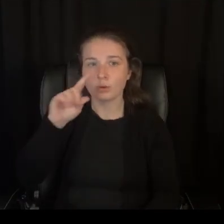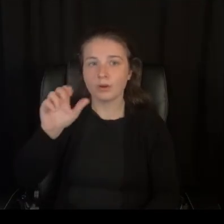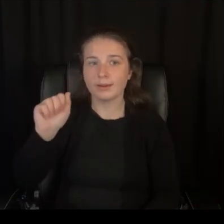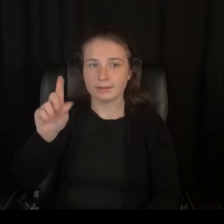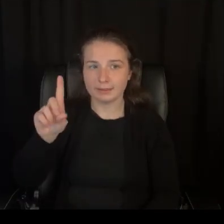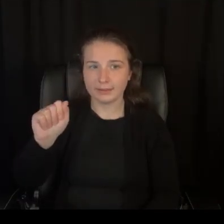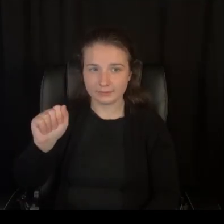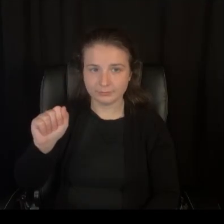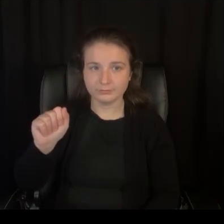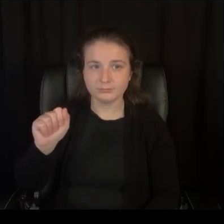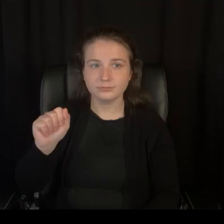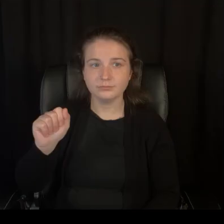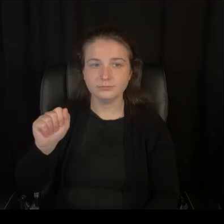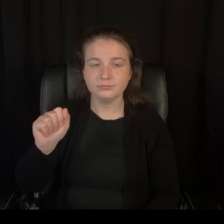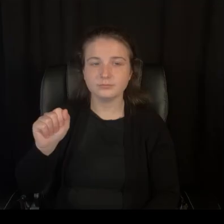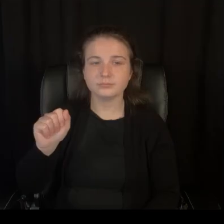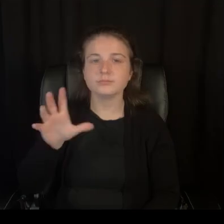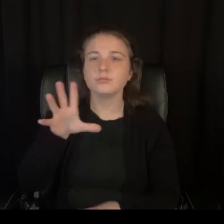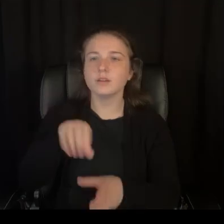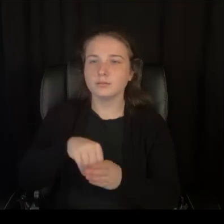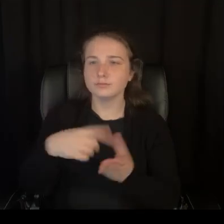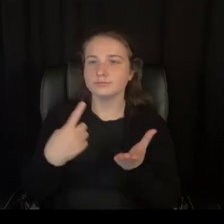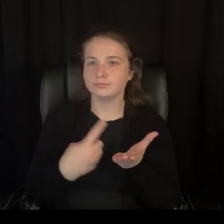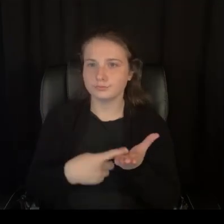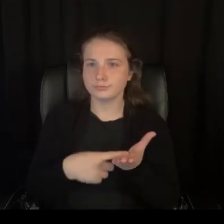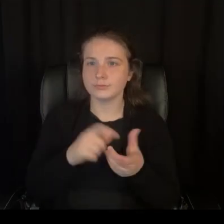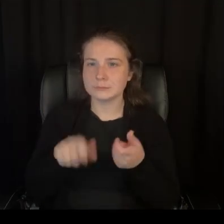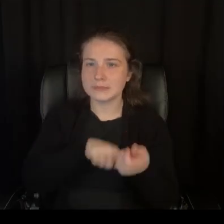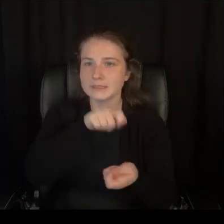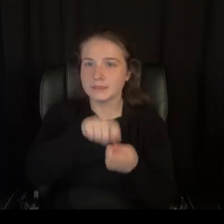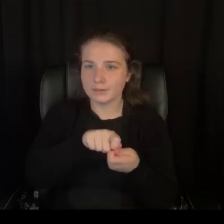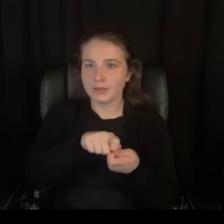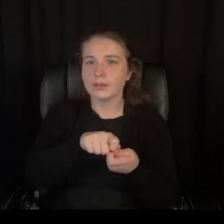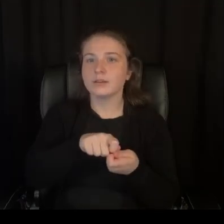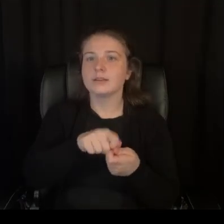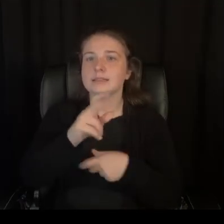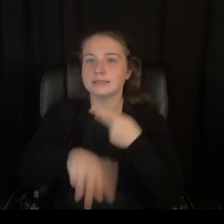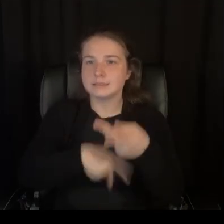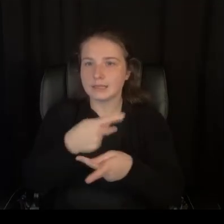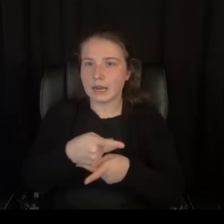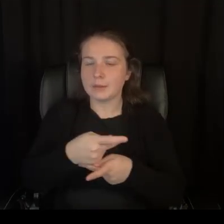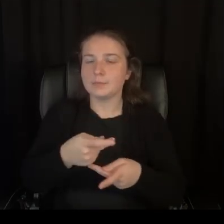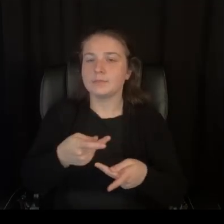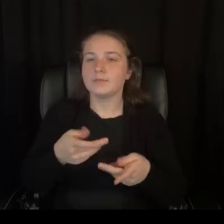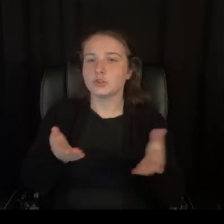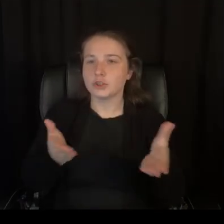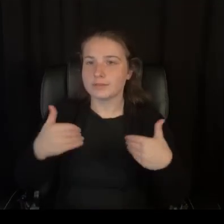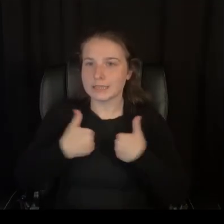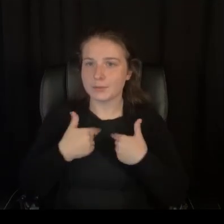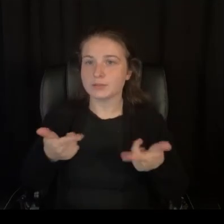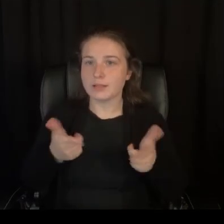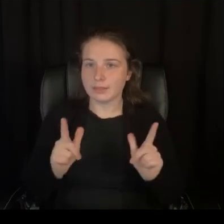Disabilities Act or ADA include specifics about what service animals are allowed and not allowed.